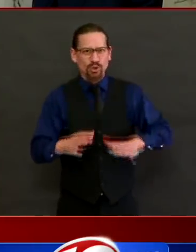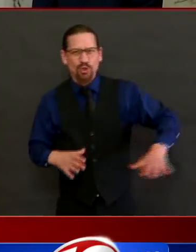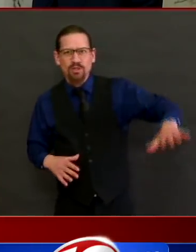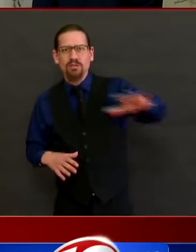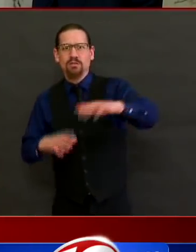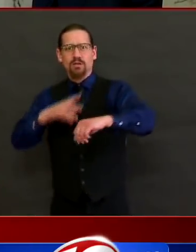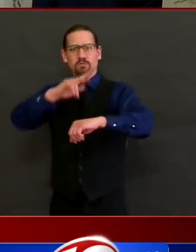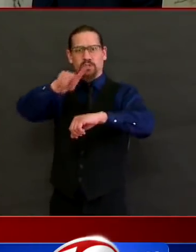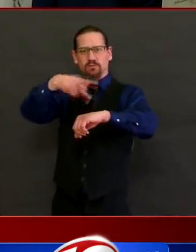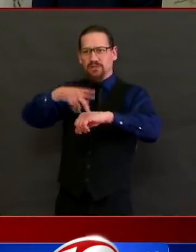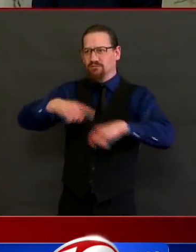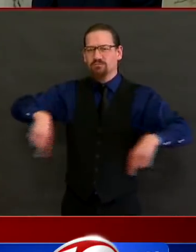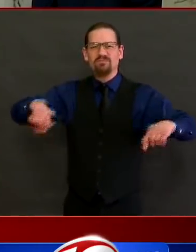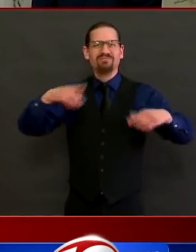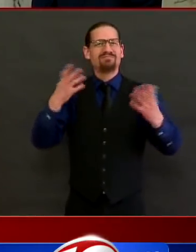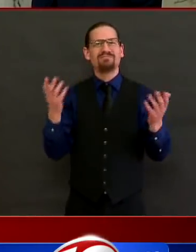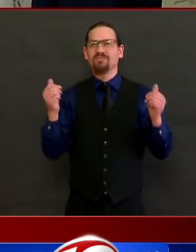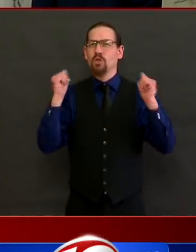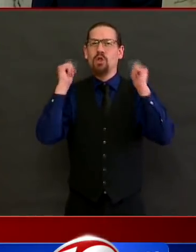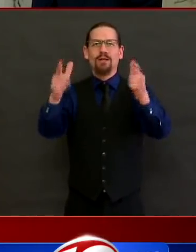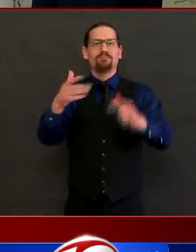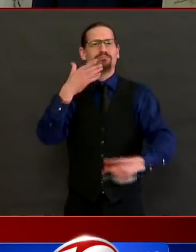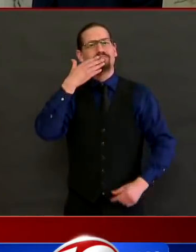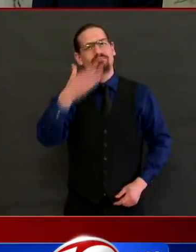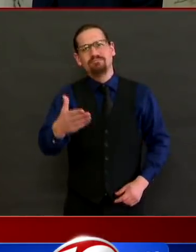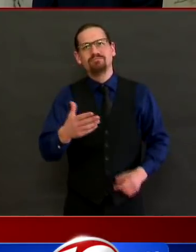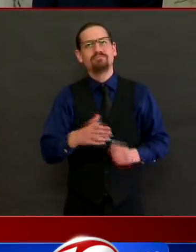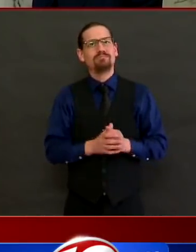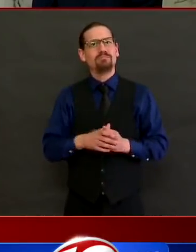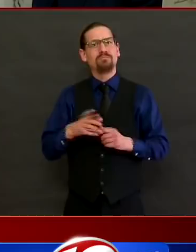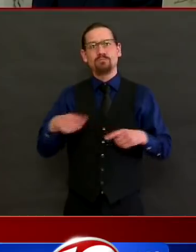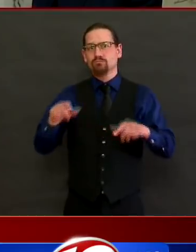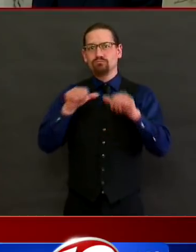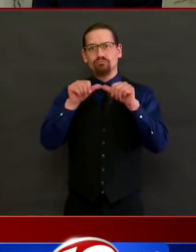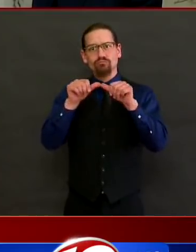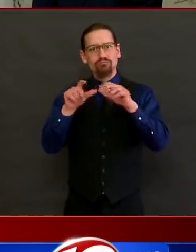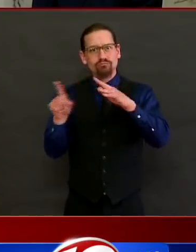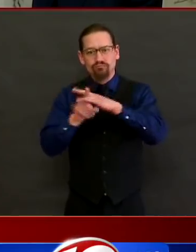SAME WITH PRINCIPALS AND SUPERINTENDENTS.